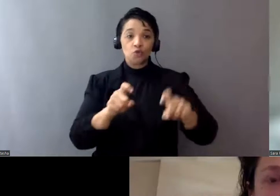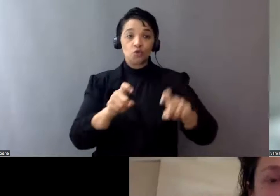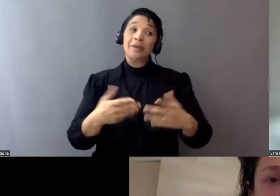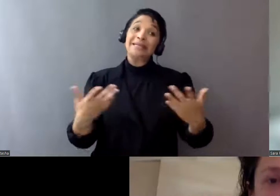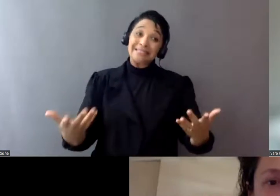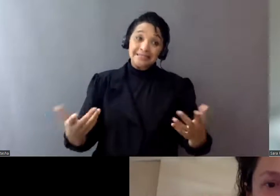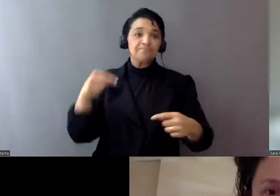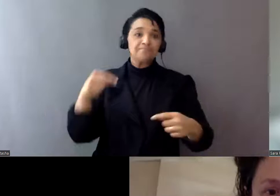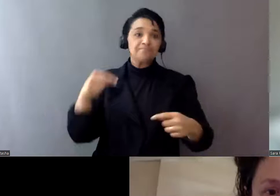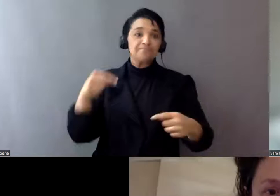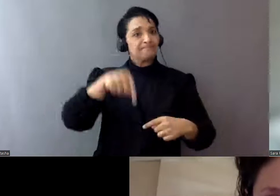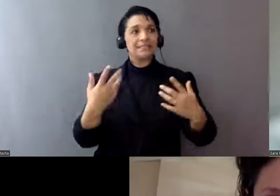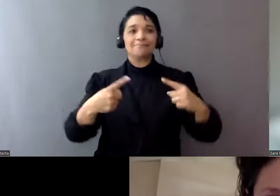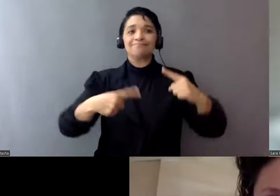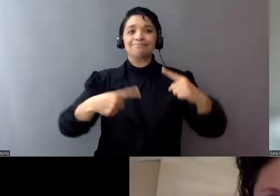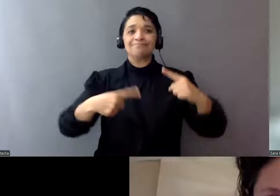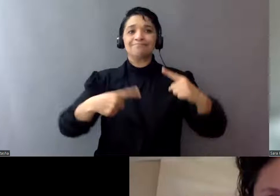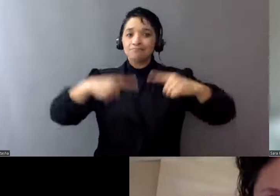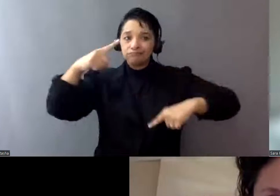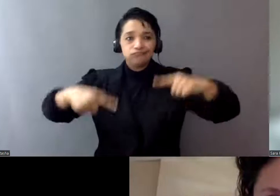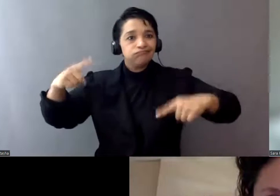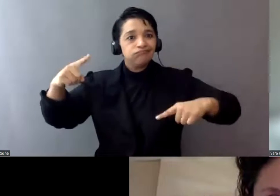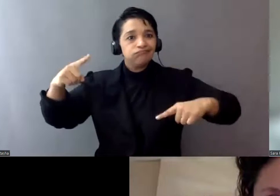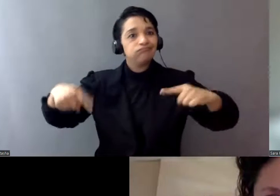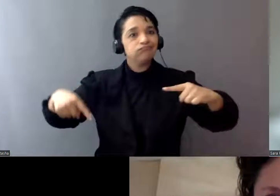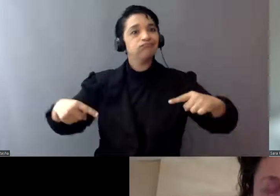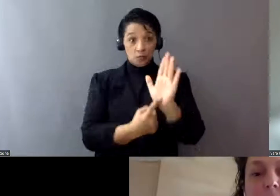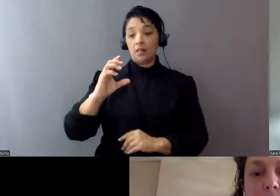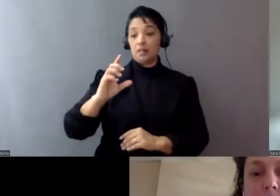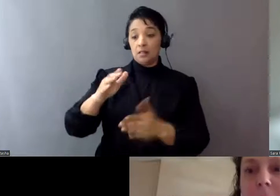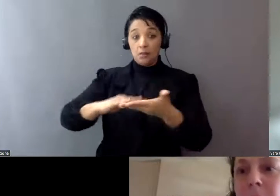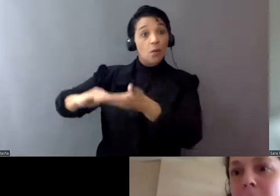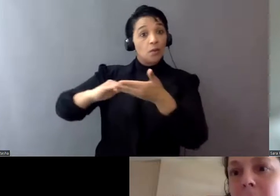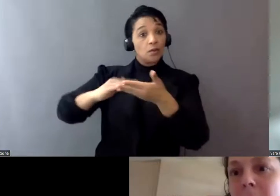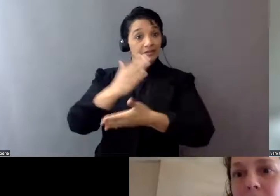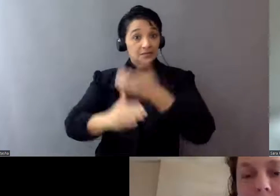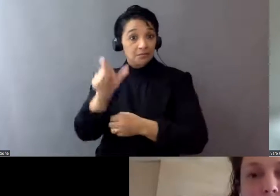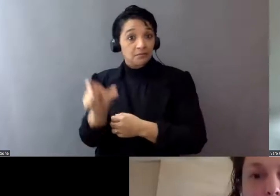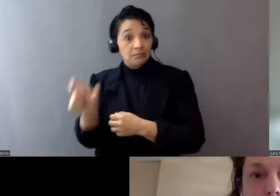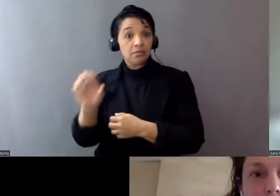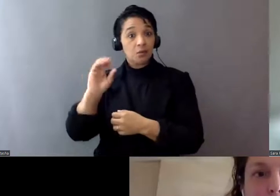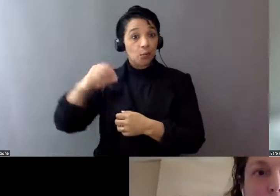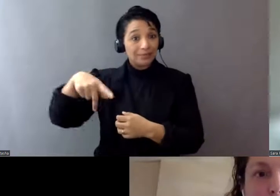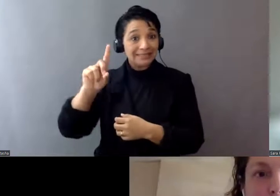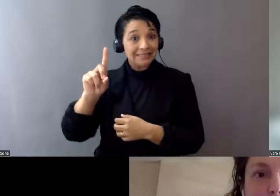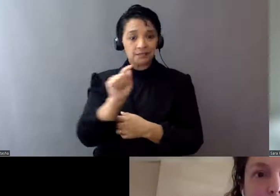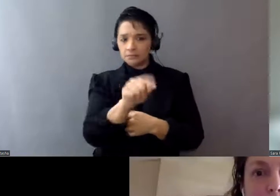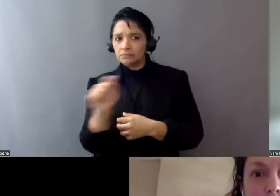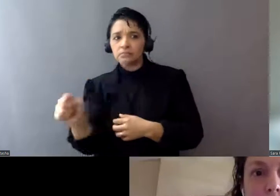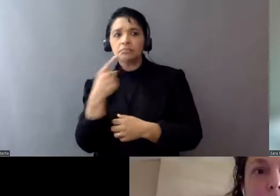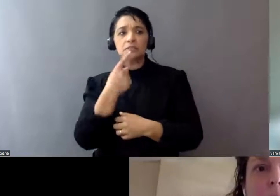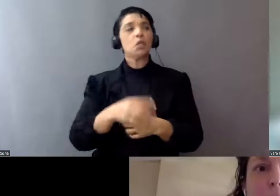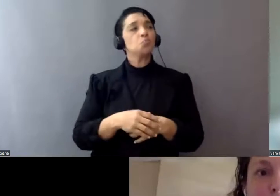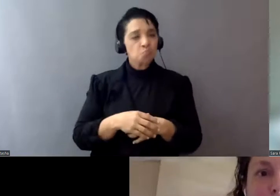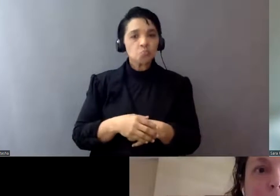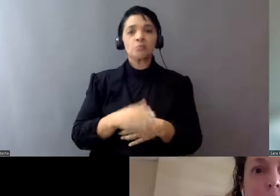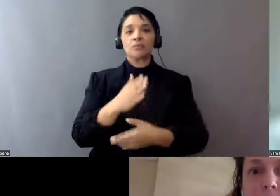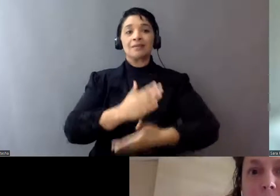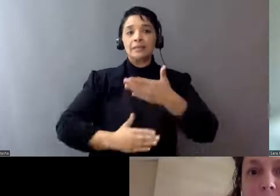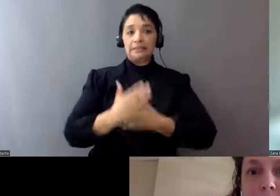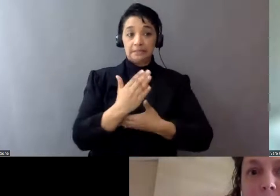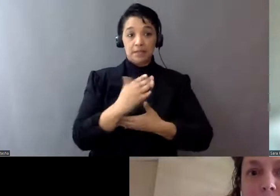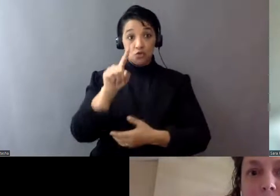I notice with OPDs, more focus on asking, in terms of disability, do you identify as